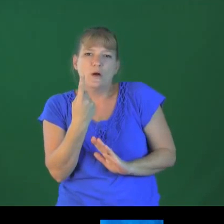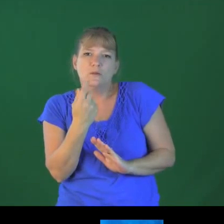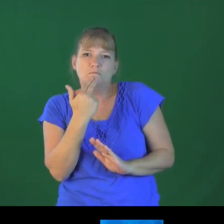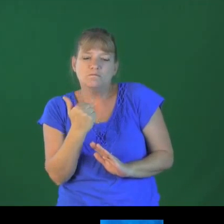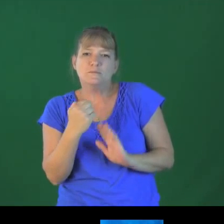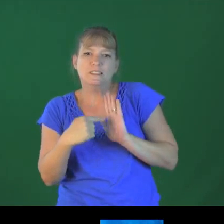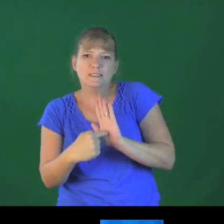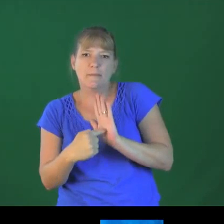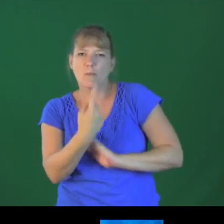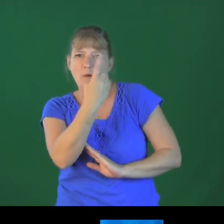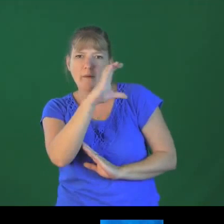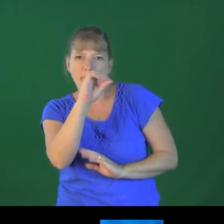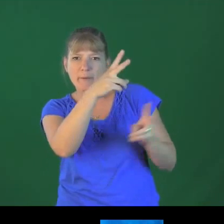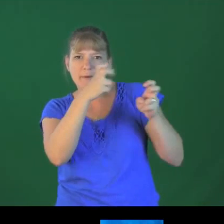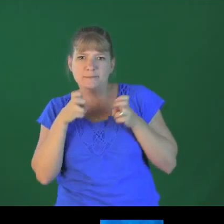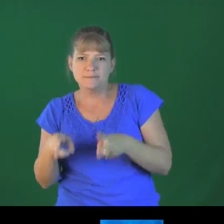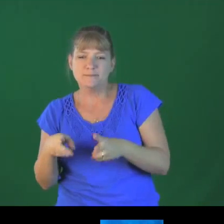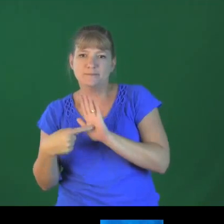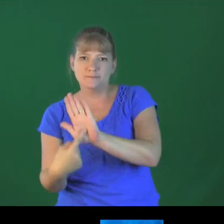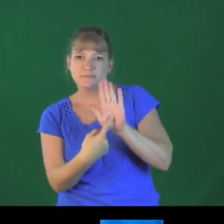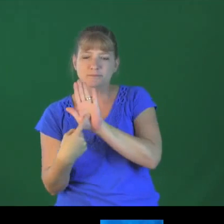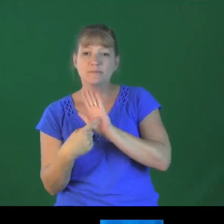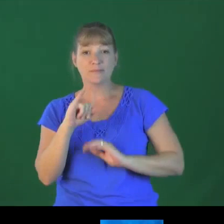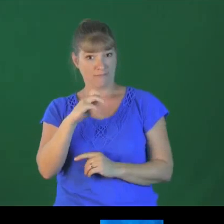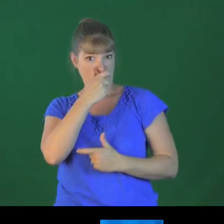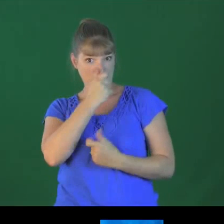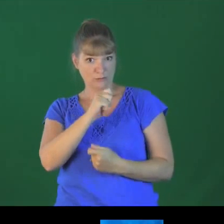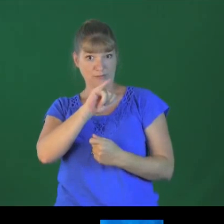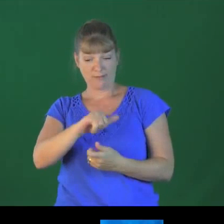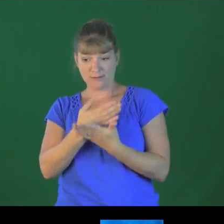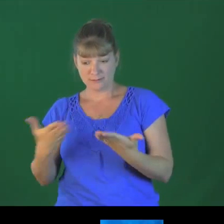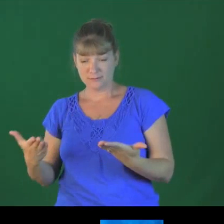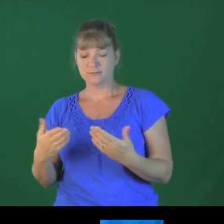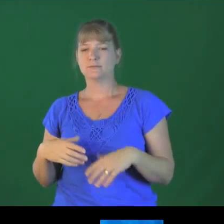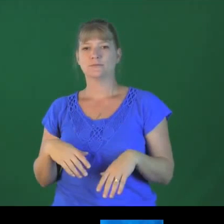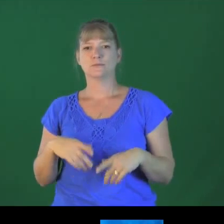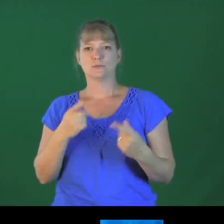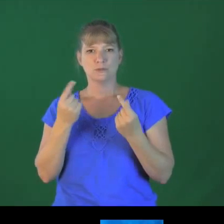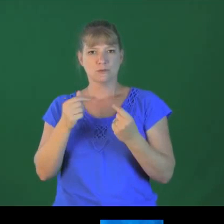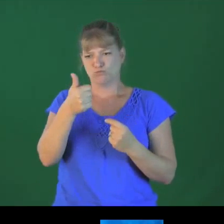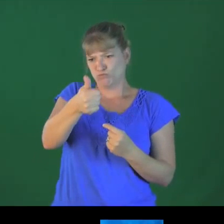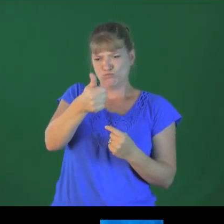from one company. If you're interested in any of these devices, you're welcome to do your own web search